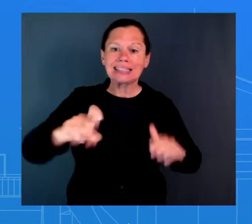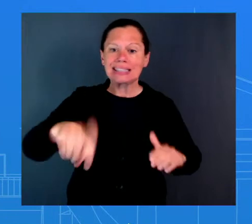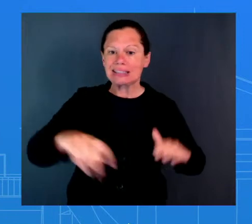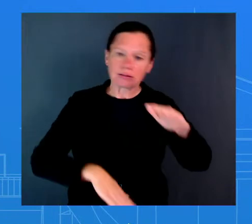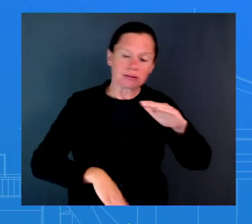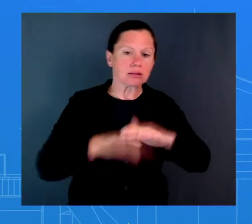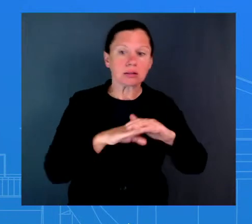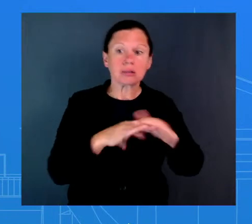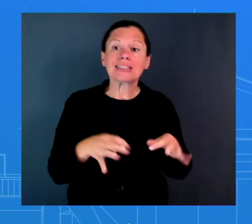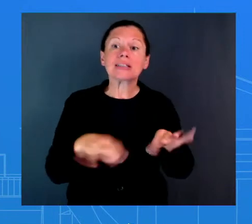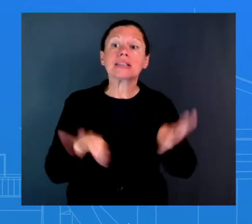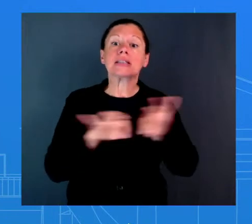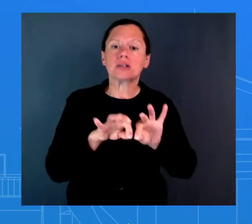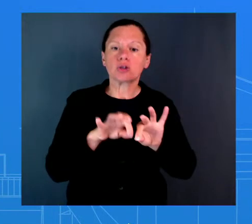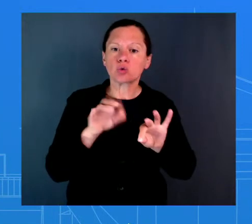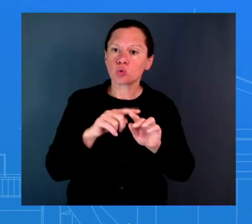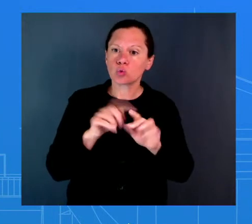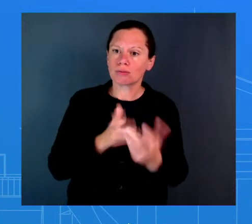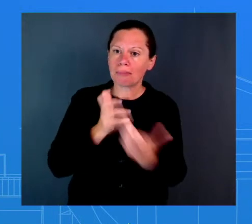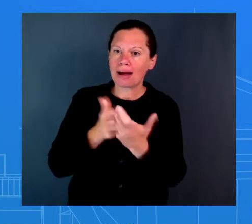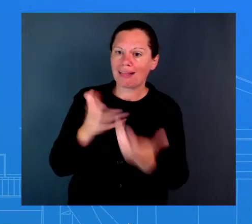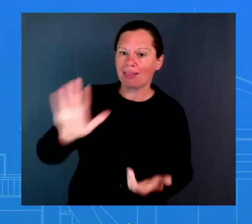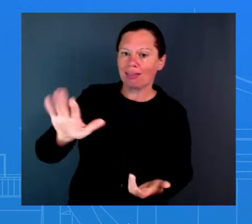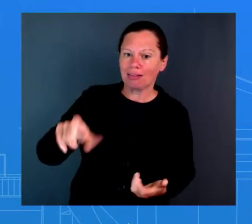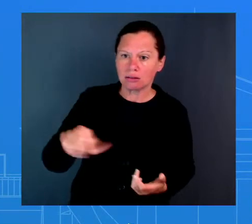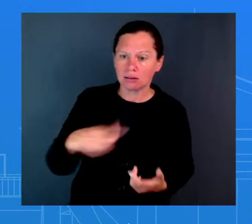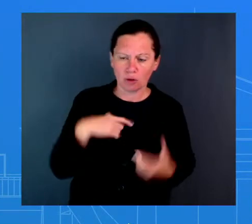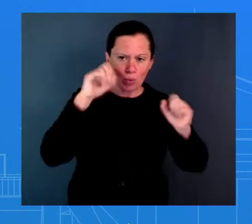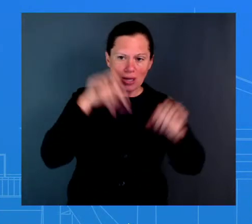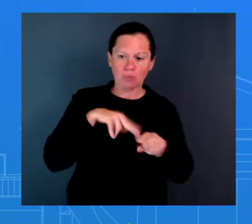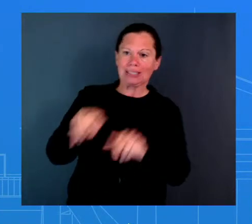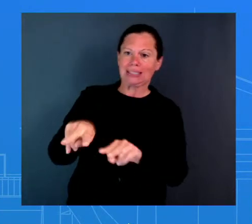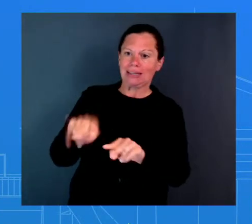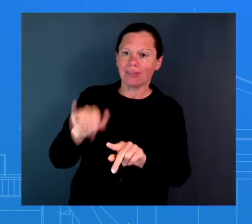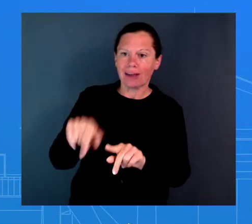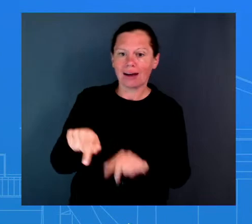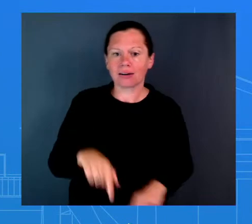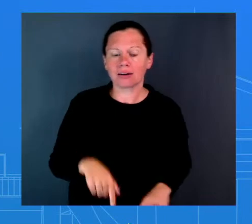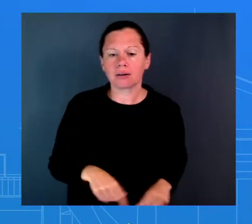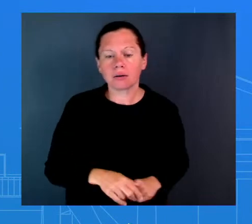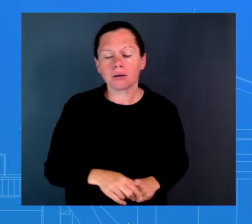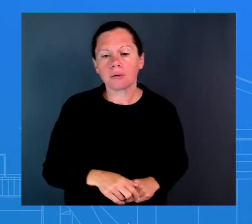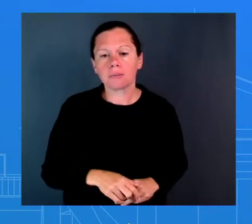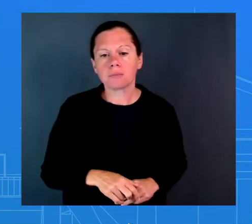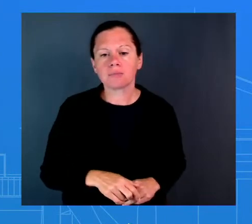The Press: Thank you, Jake. CNN asked Zelenskyy earlier this week if a military breakthrough is possible this year,